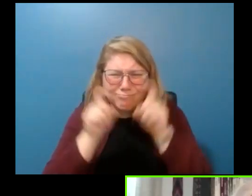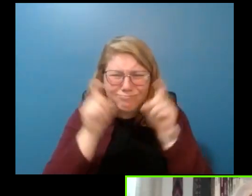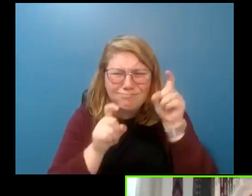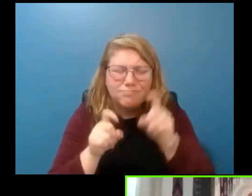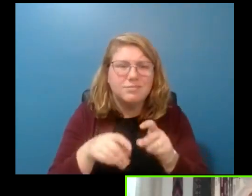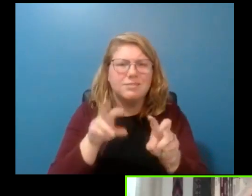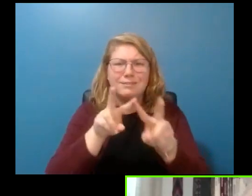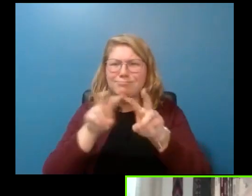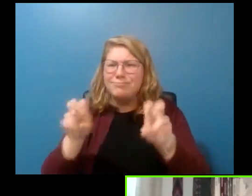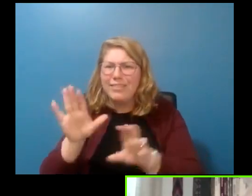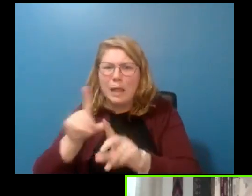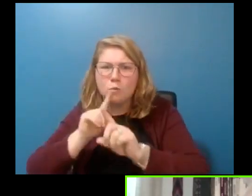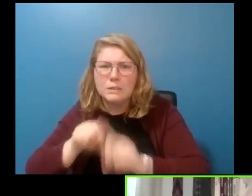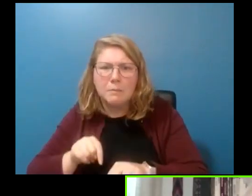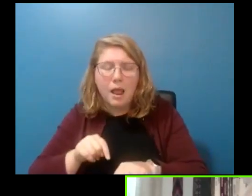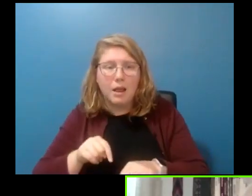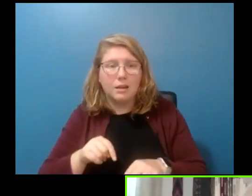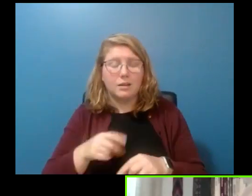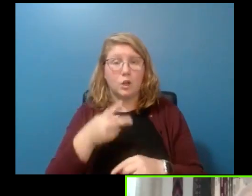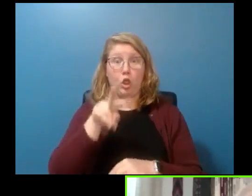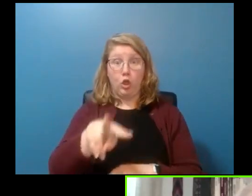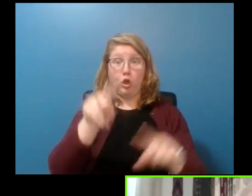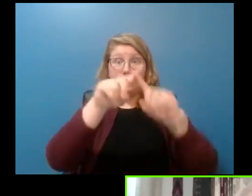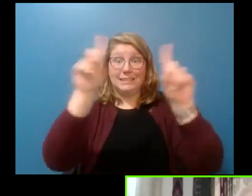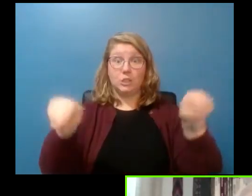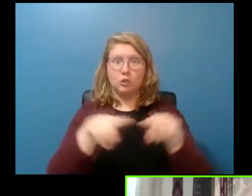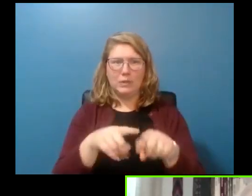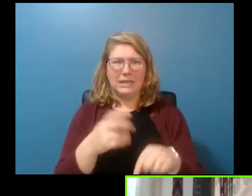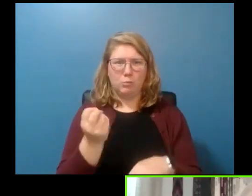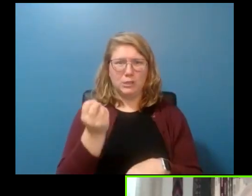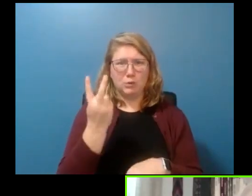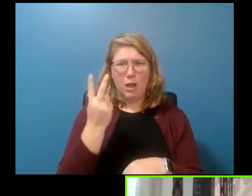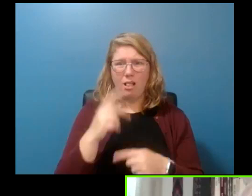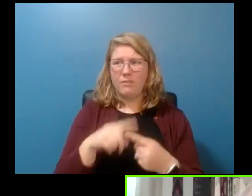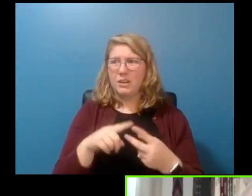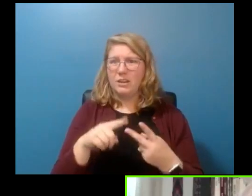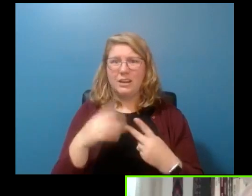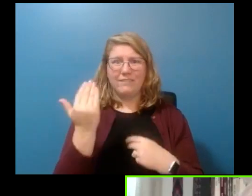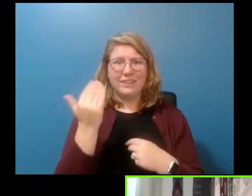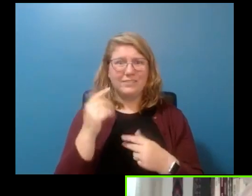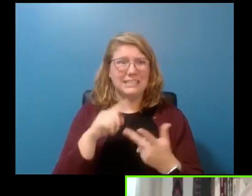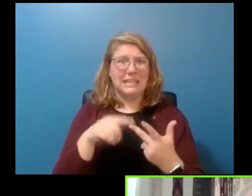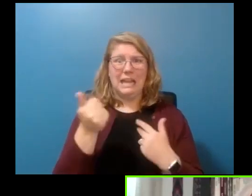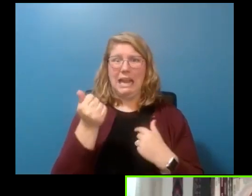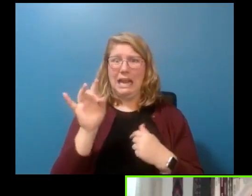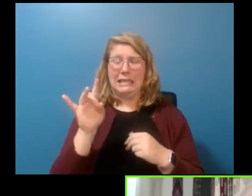struggled during this time. And if you had someone who you were supporting, perhaps an